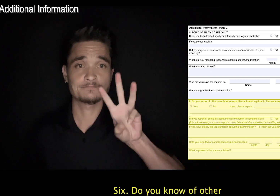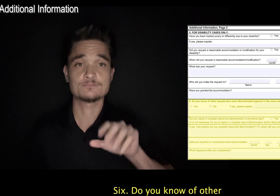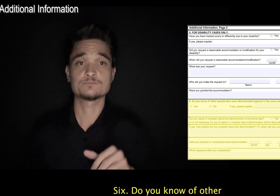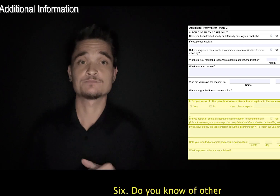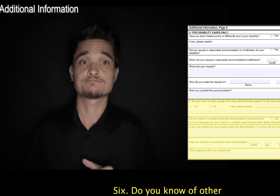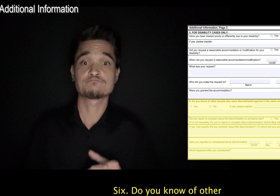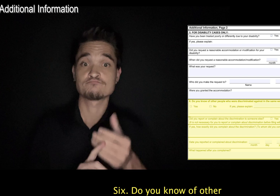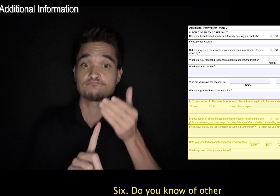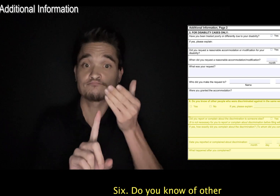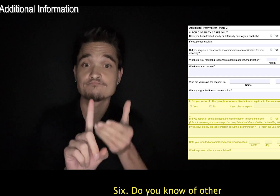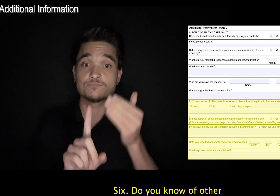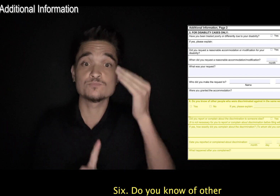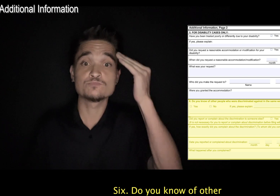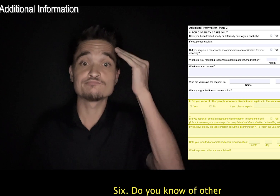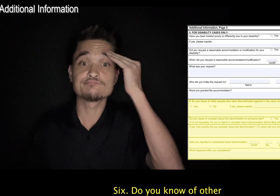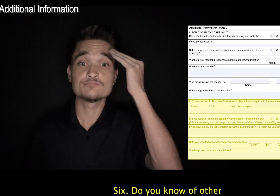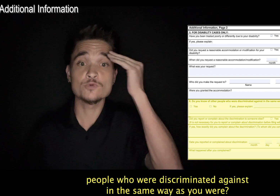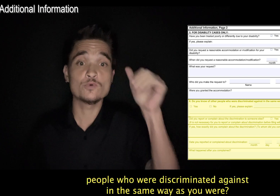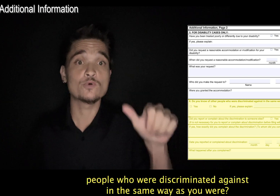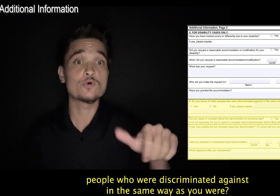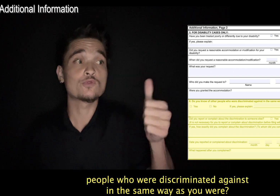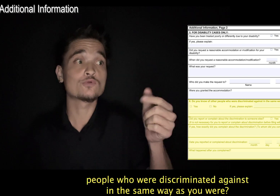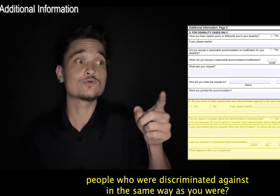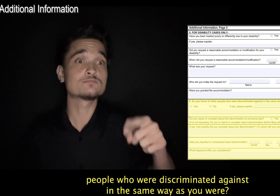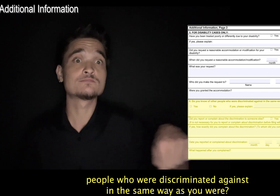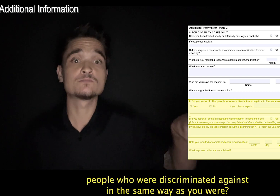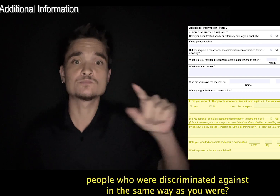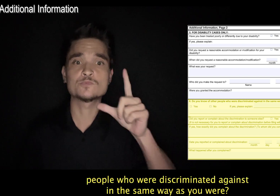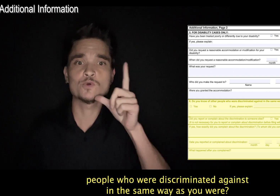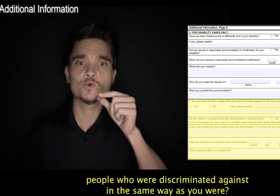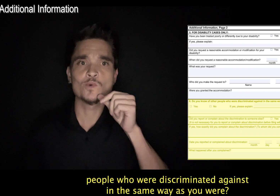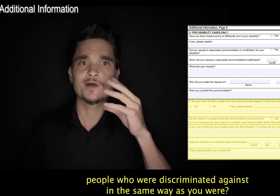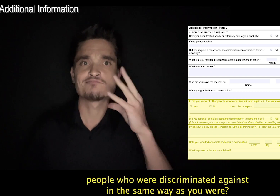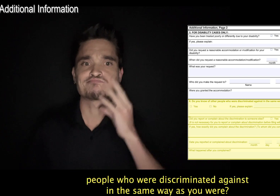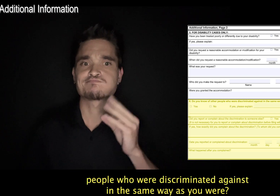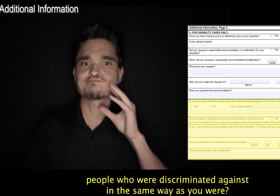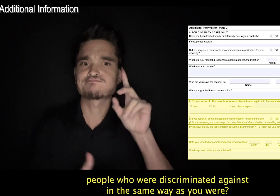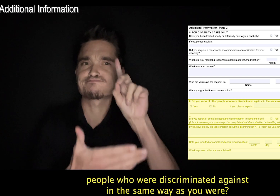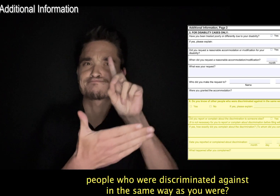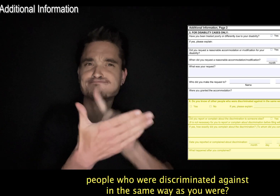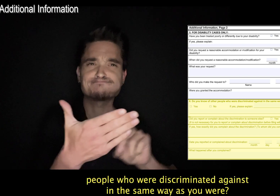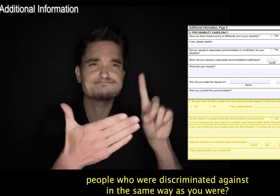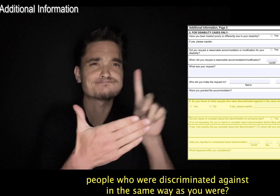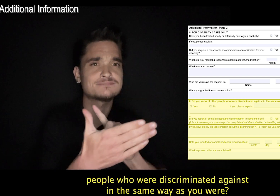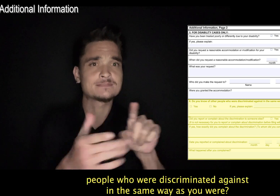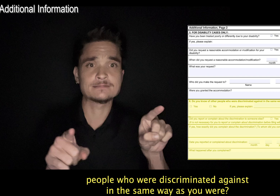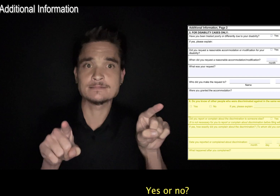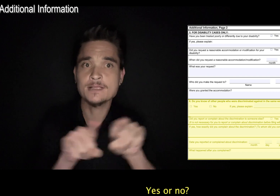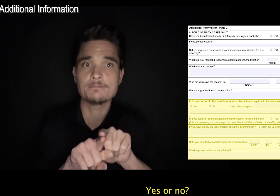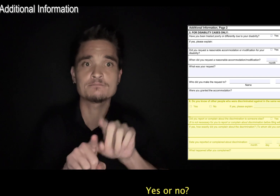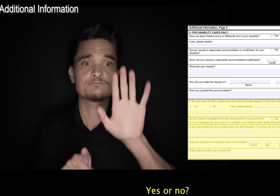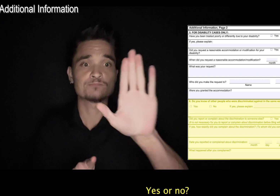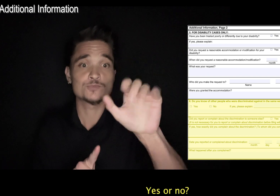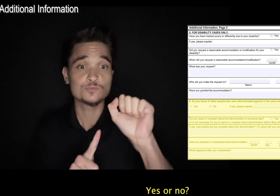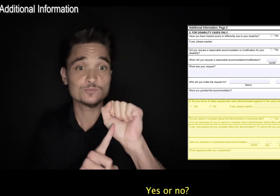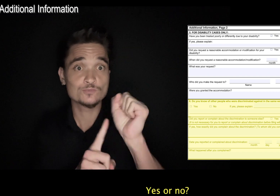Six. Do you know of other people who were discriminated against in the same way as you were? Yes or no?